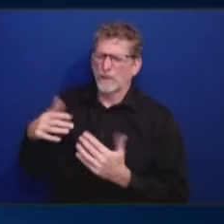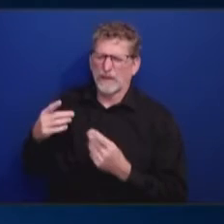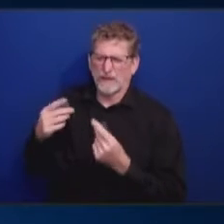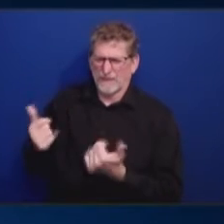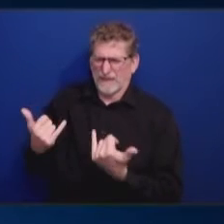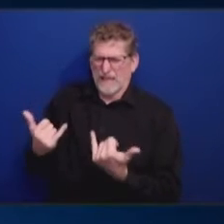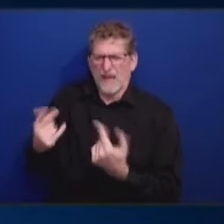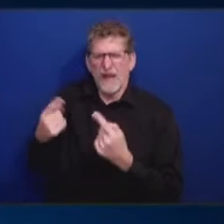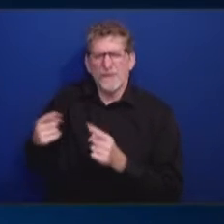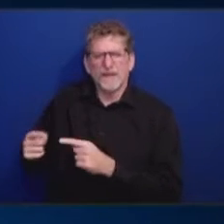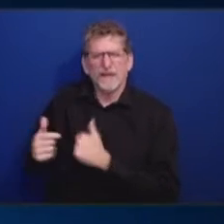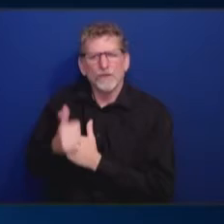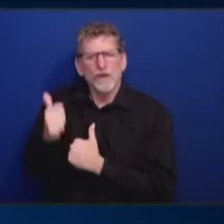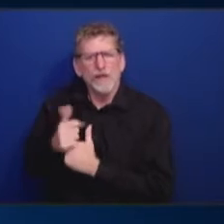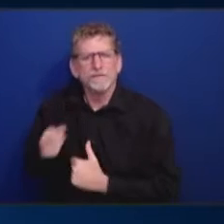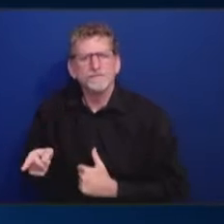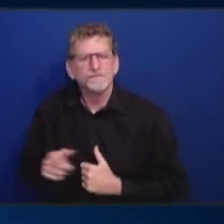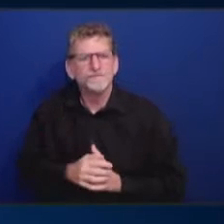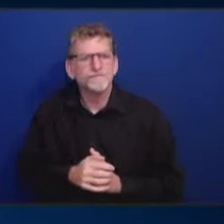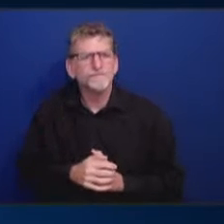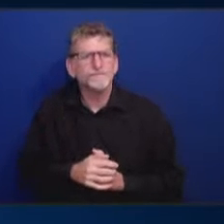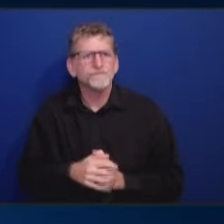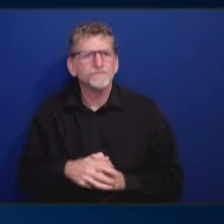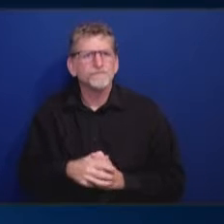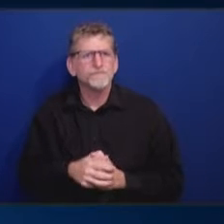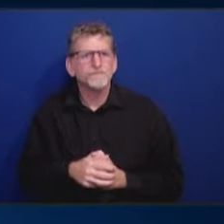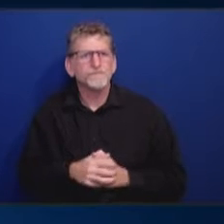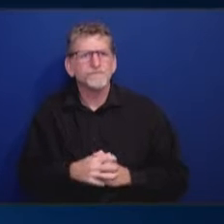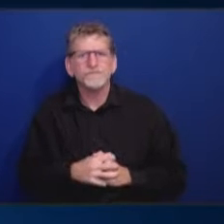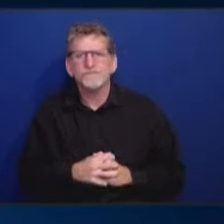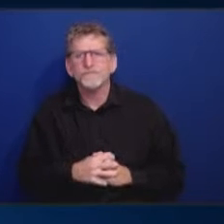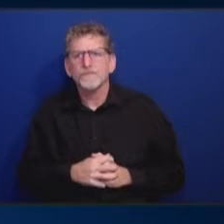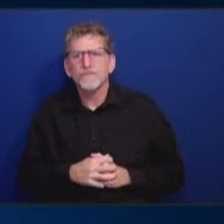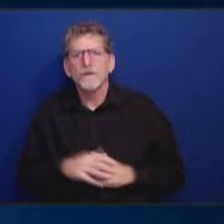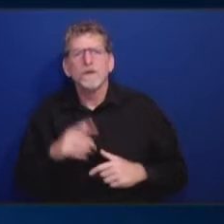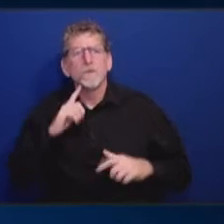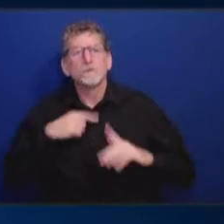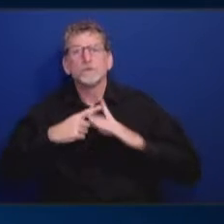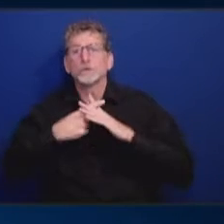I'm going to start by talking about just what happened this last summer.